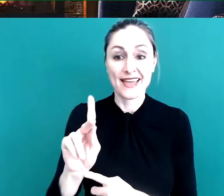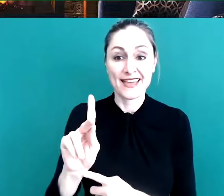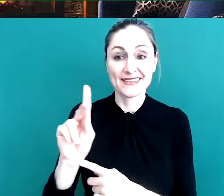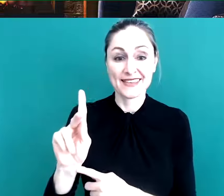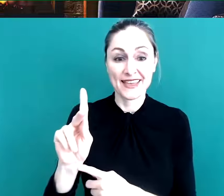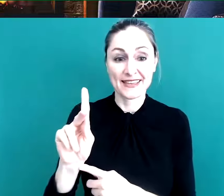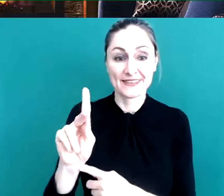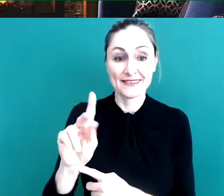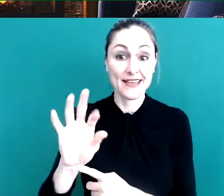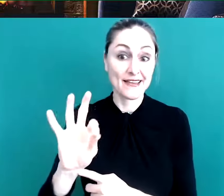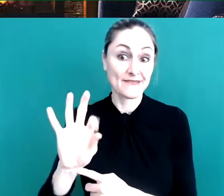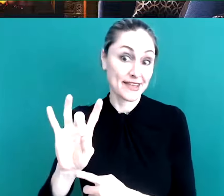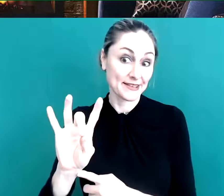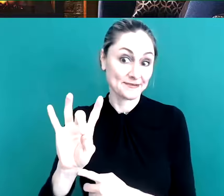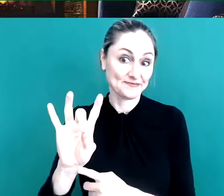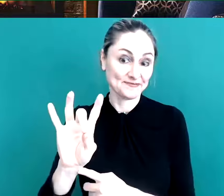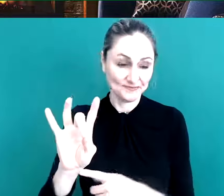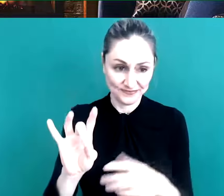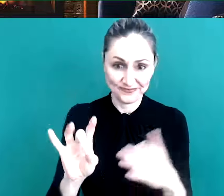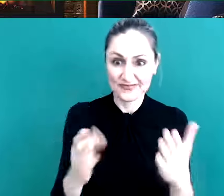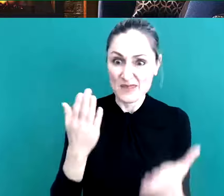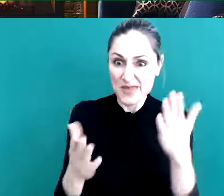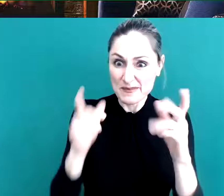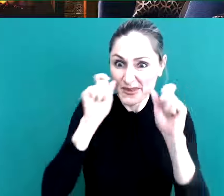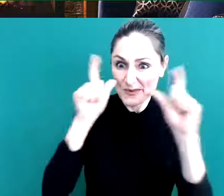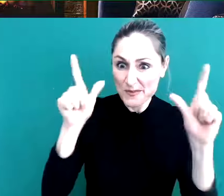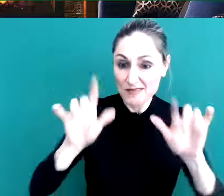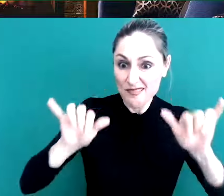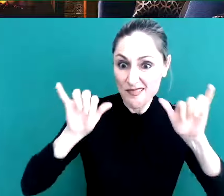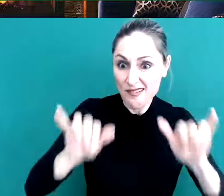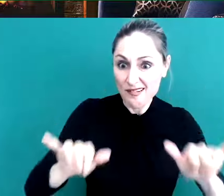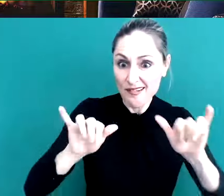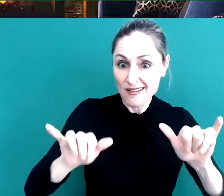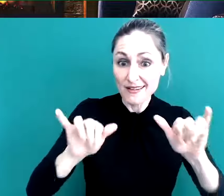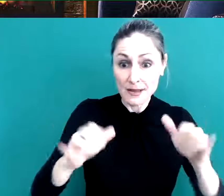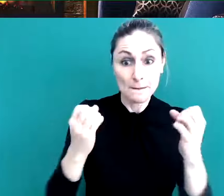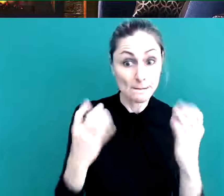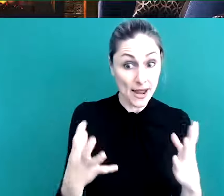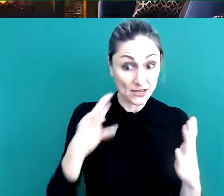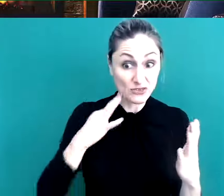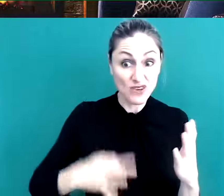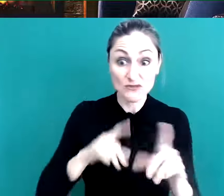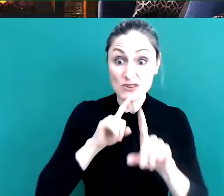You might be surprised to know that lots of credit reports have lots of errors.